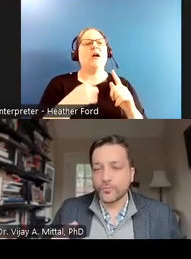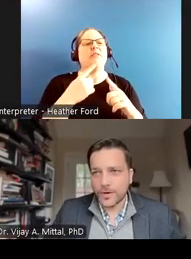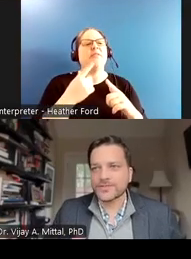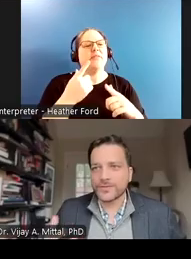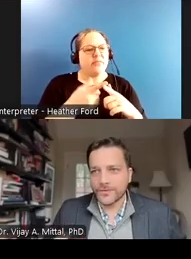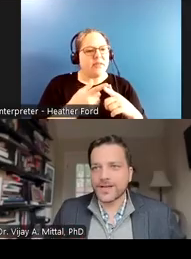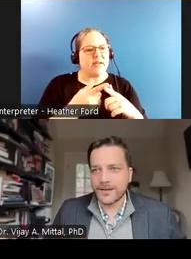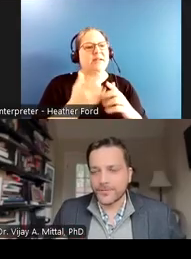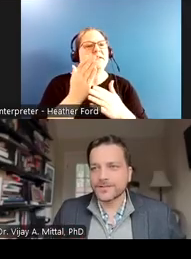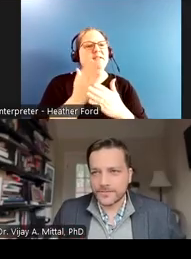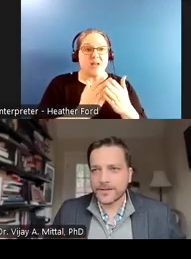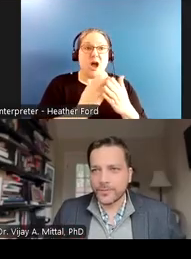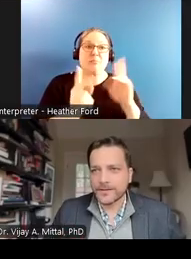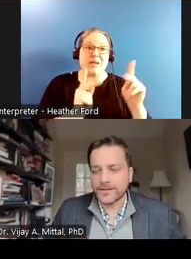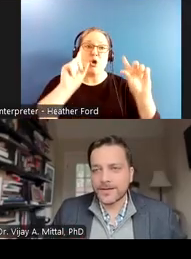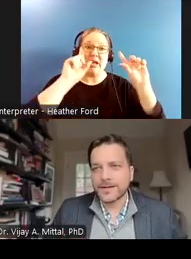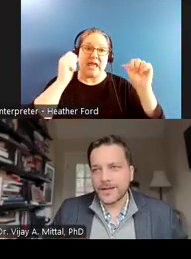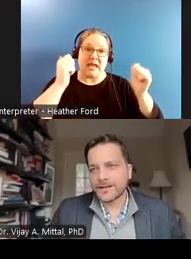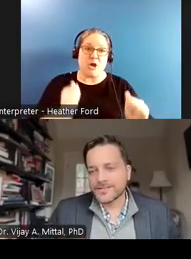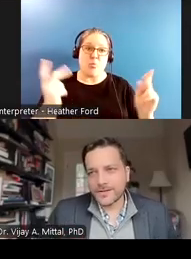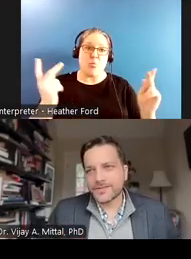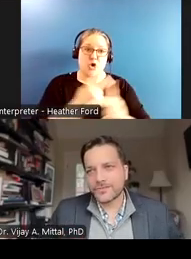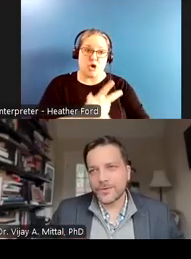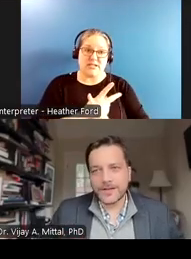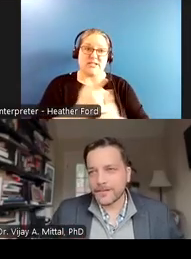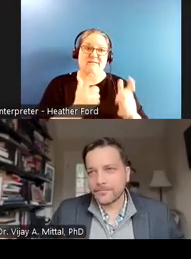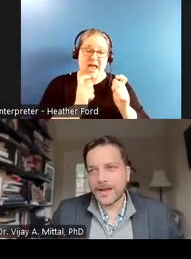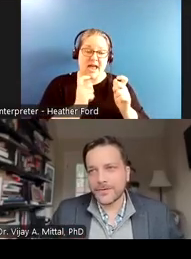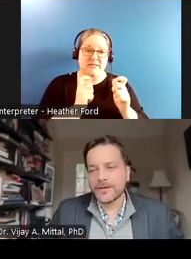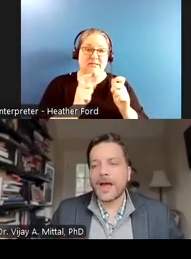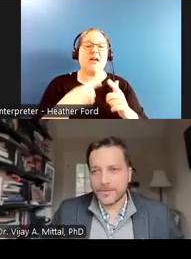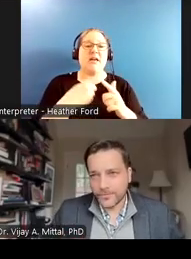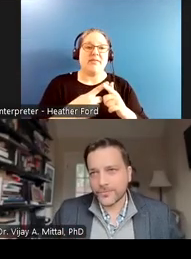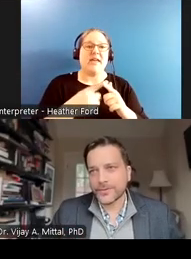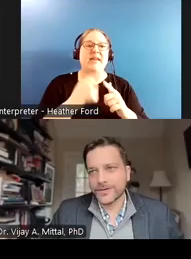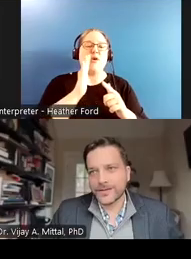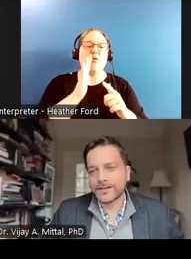worse over time relatively quickly and it starts to really impair them, happen more frequently,